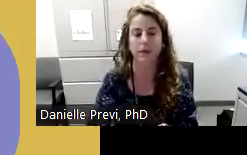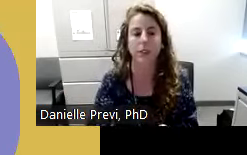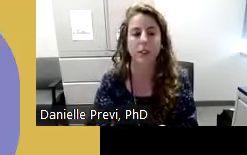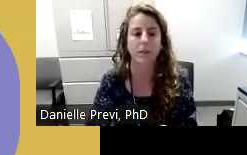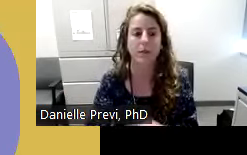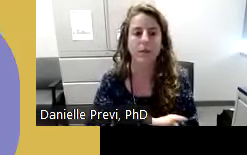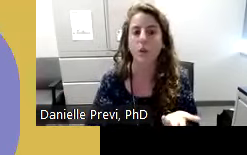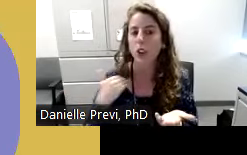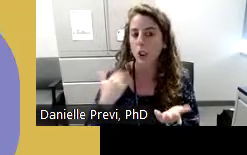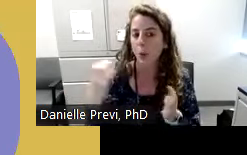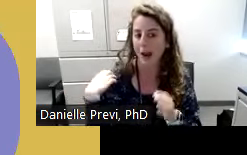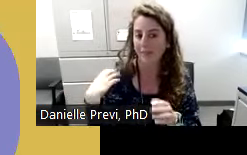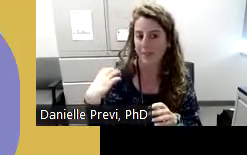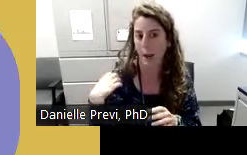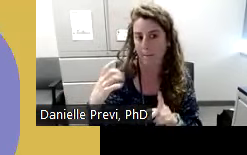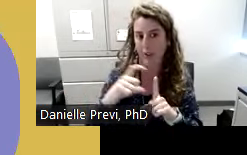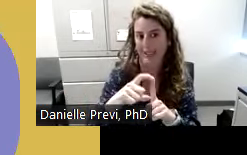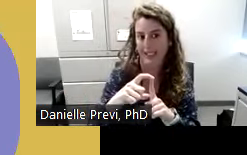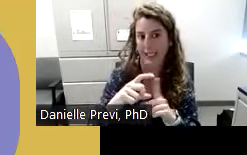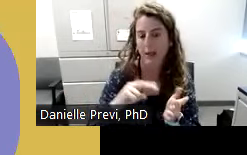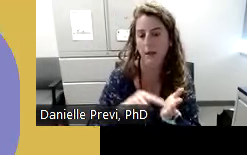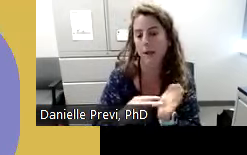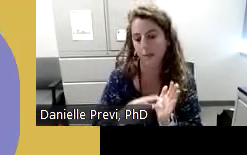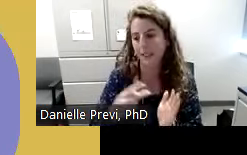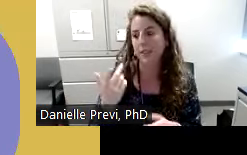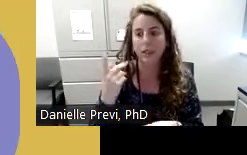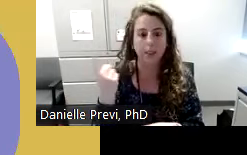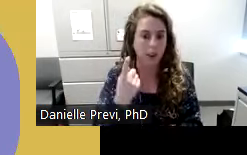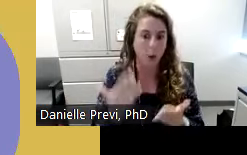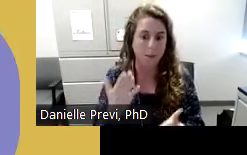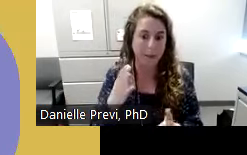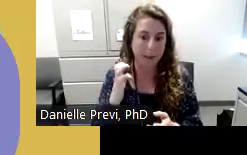preferred terminology in terms of how they choose to identify. So we have something called capital